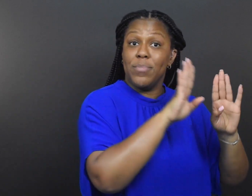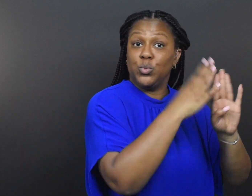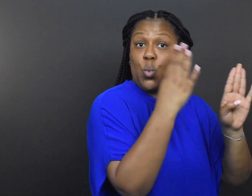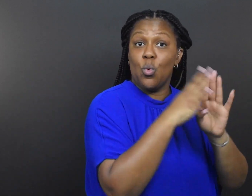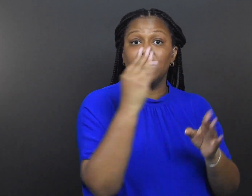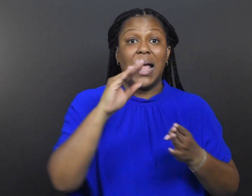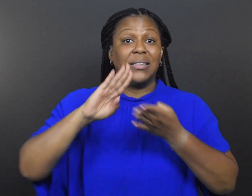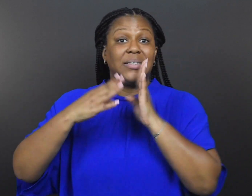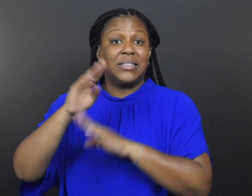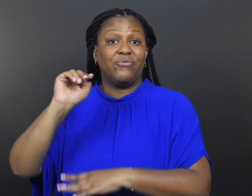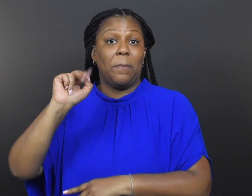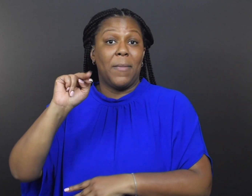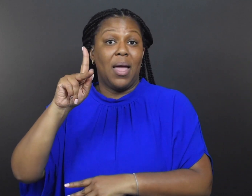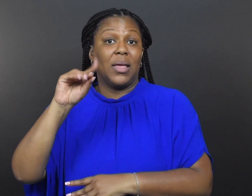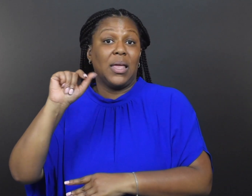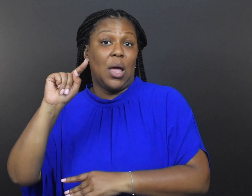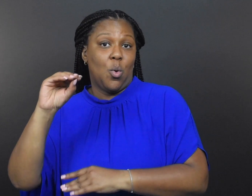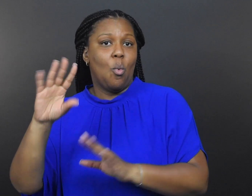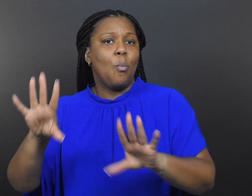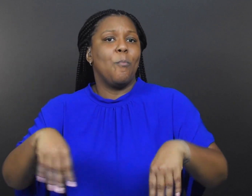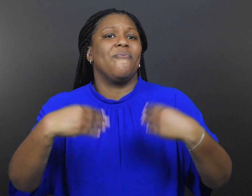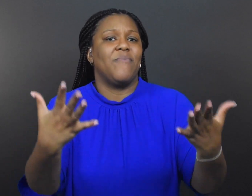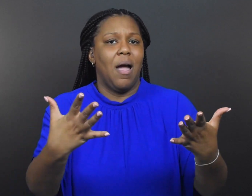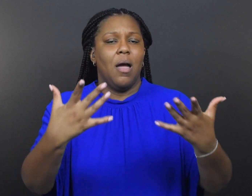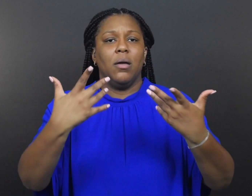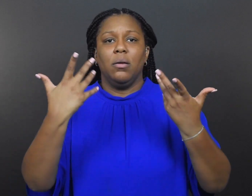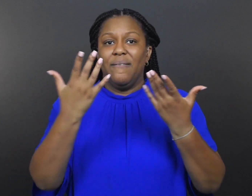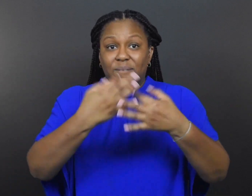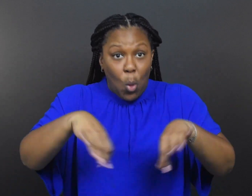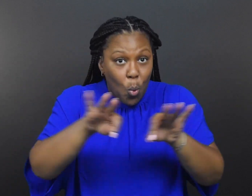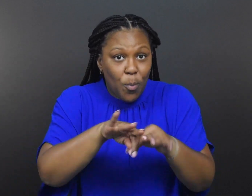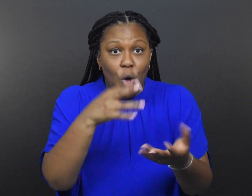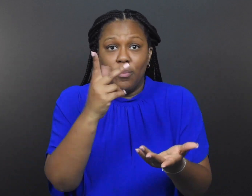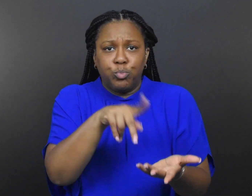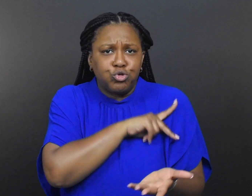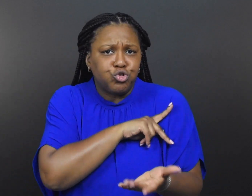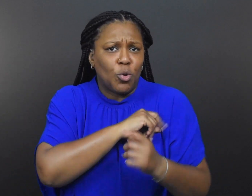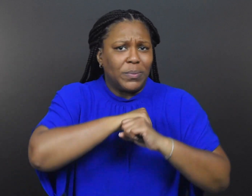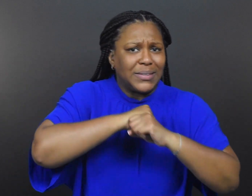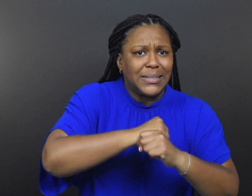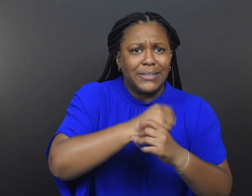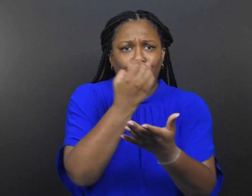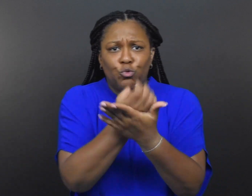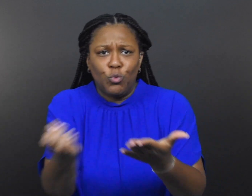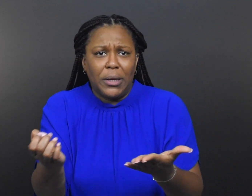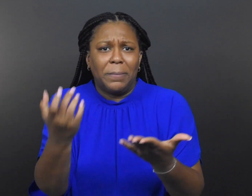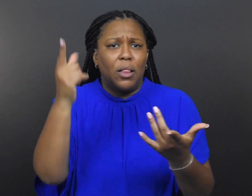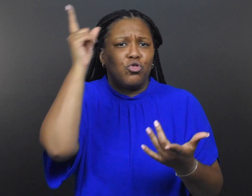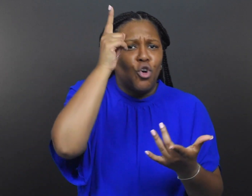City of Mankato provided valuable personal protective equipment and logistical support.